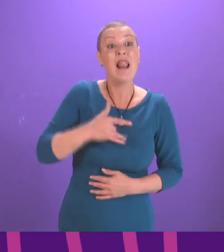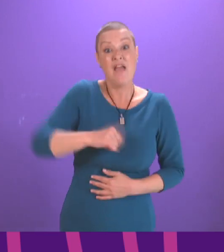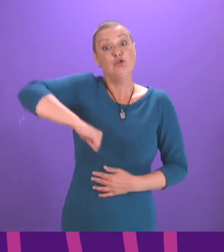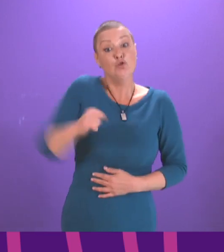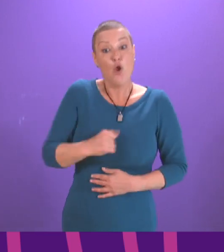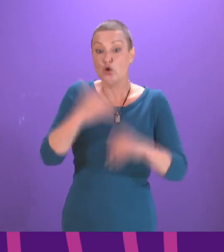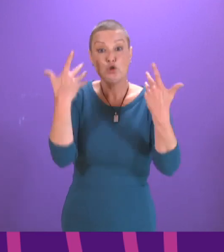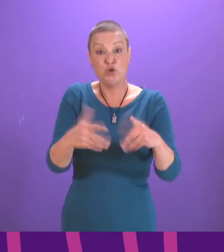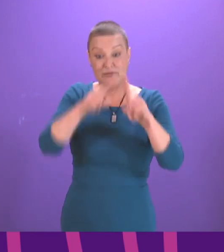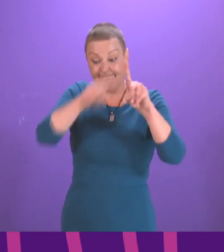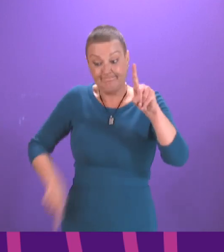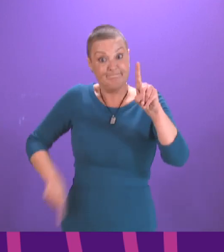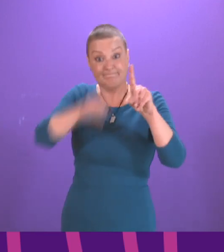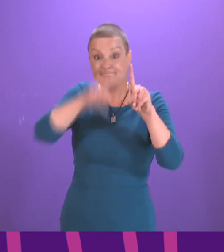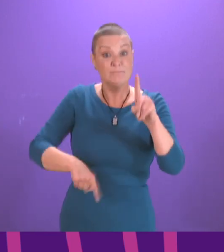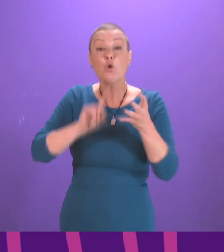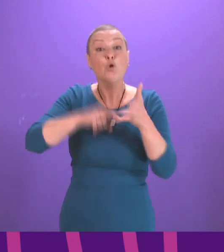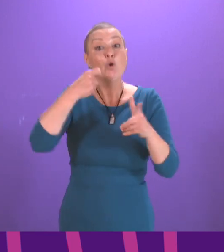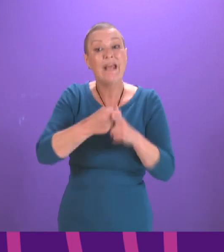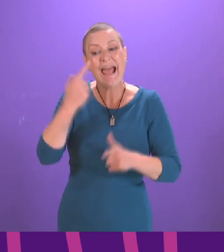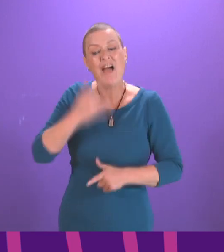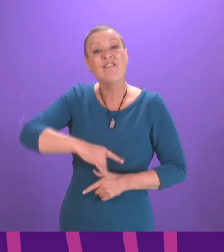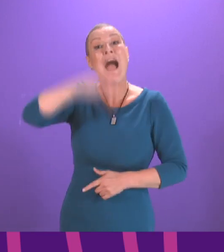the UK with high levels of the virus, unless it is essential.